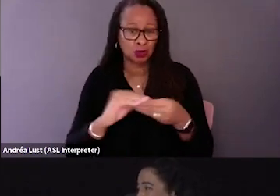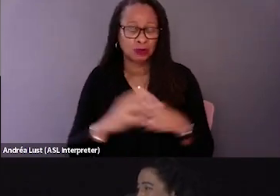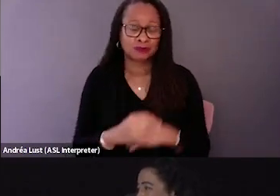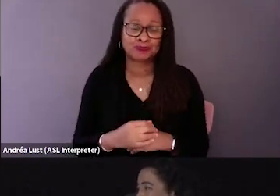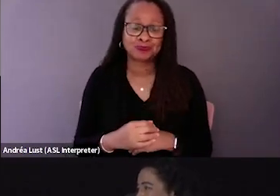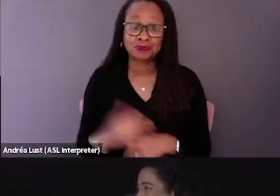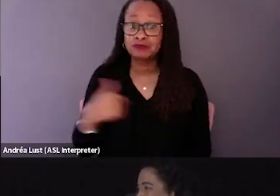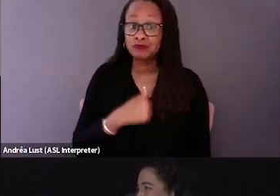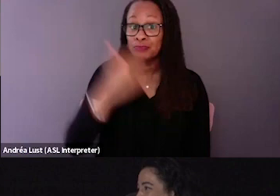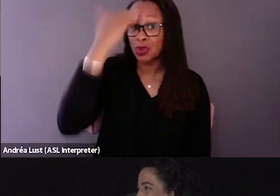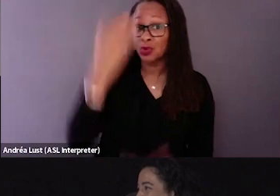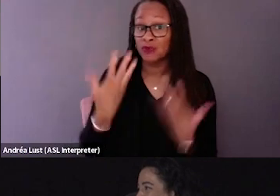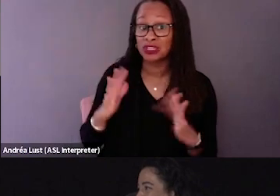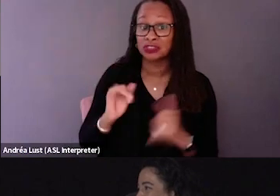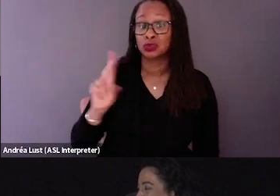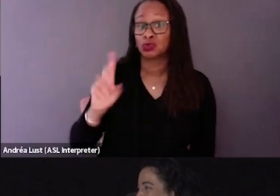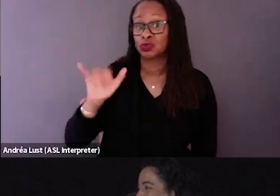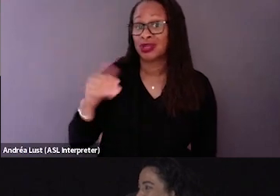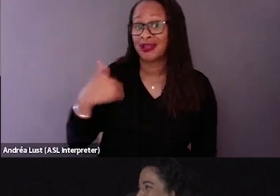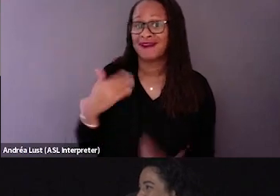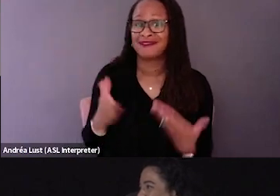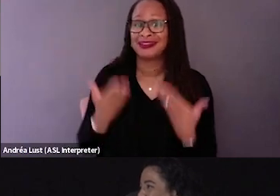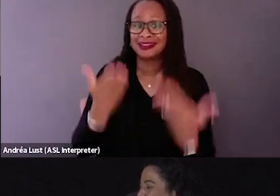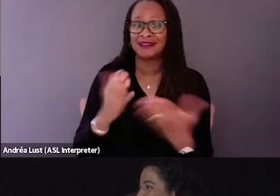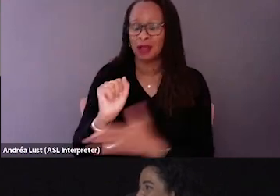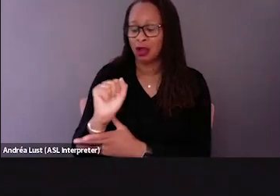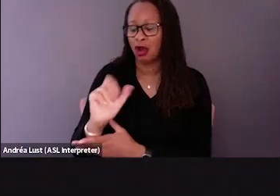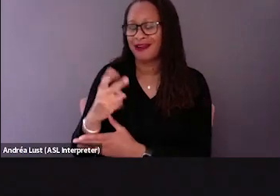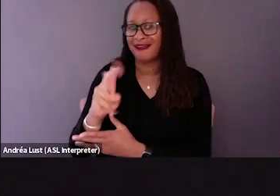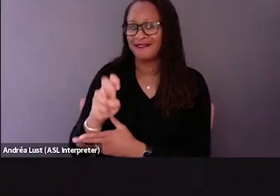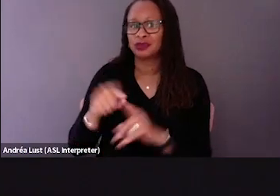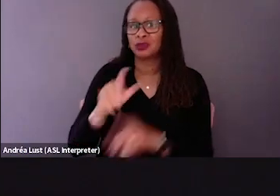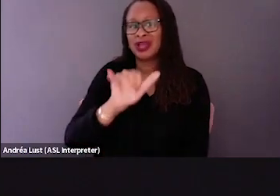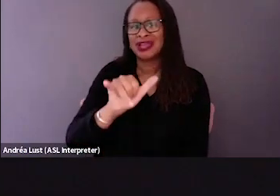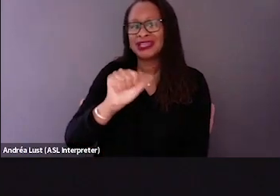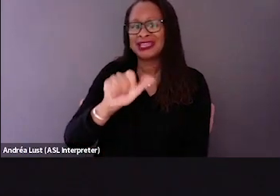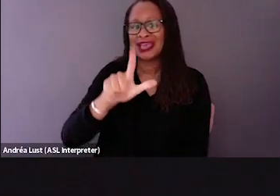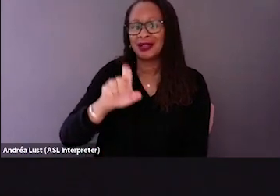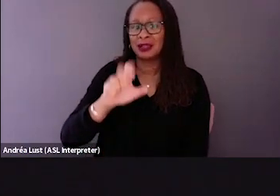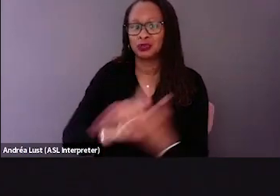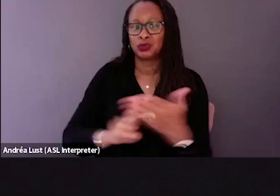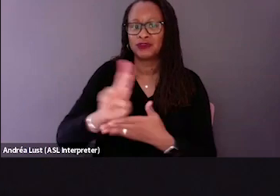we knew that Judy had given her archive to Yale and that there were thousands and thousands of letters